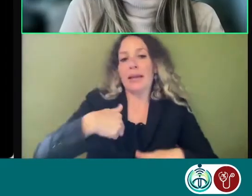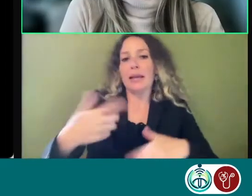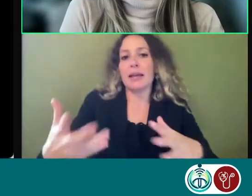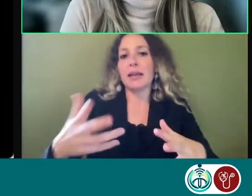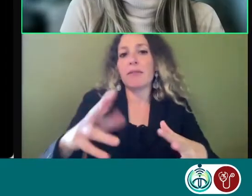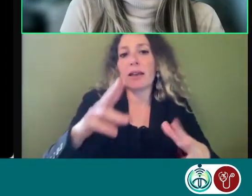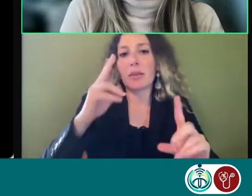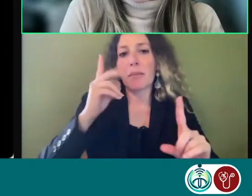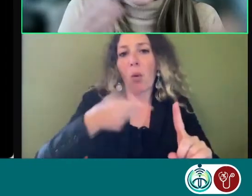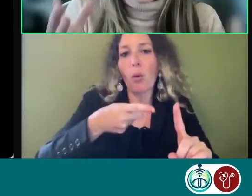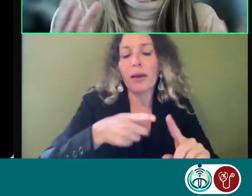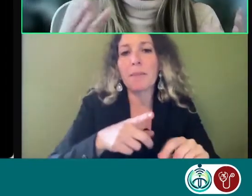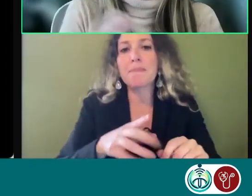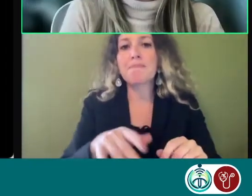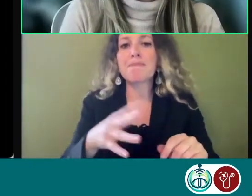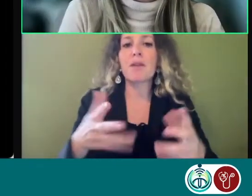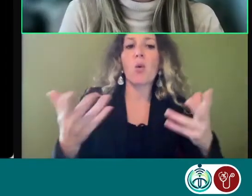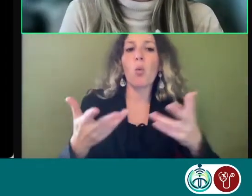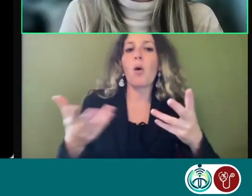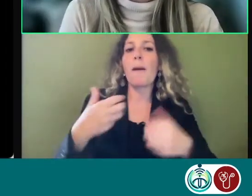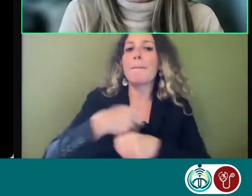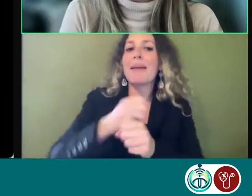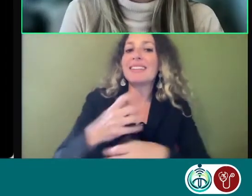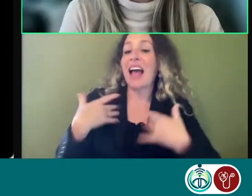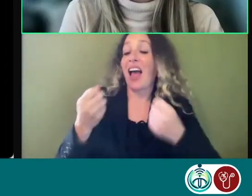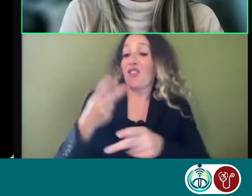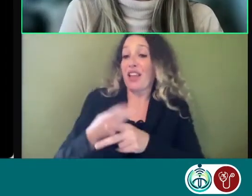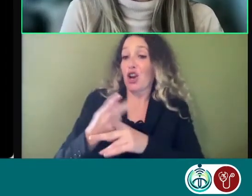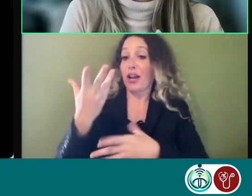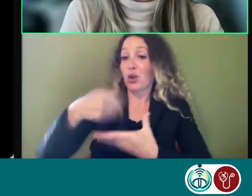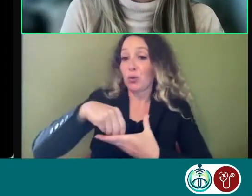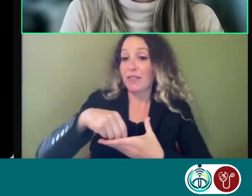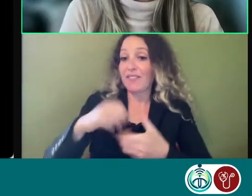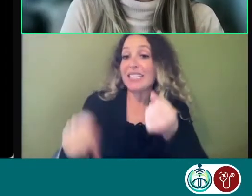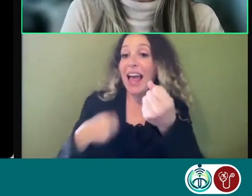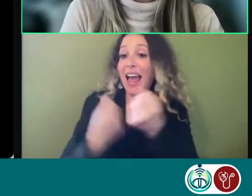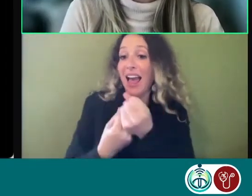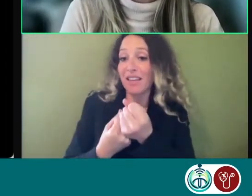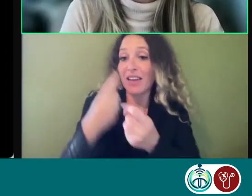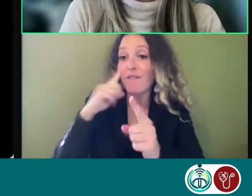makes healthcare inclusive is the ability to advocate for oneself most effectively.